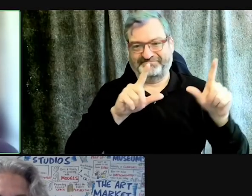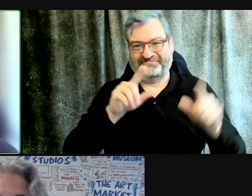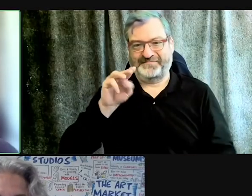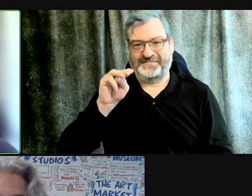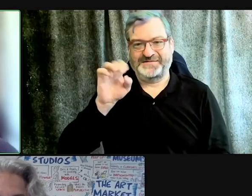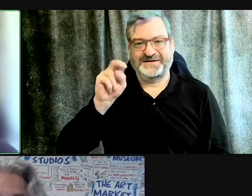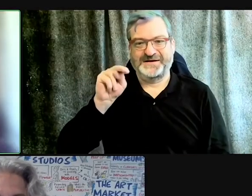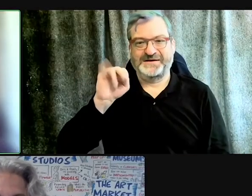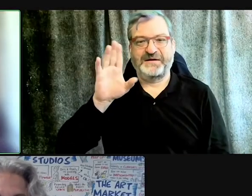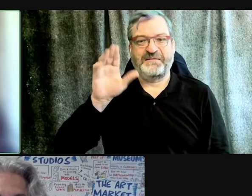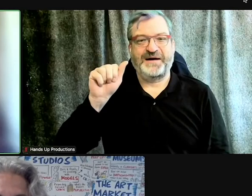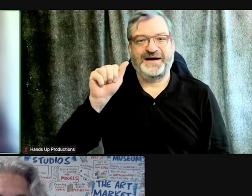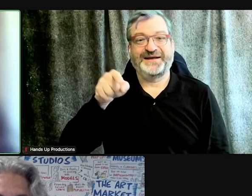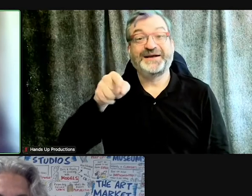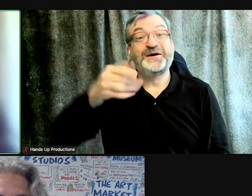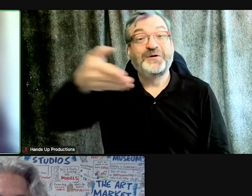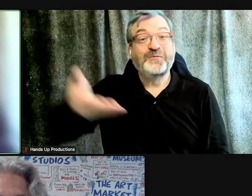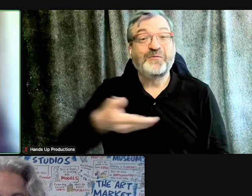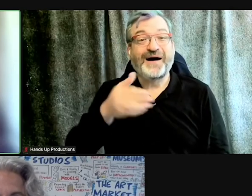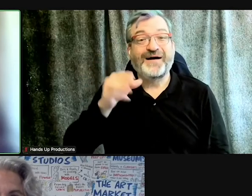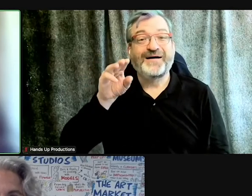So welcome, Monica.